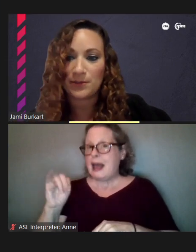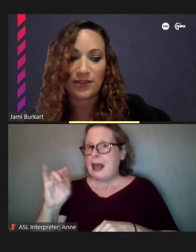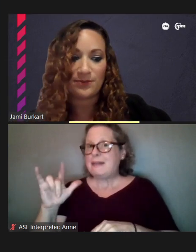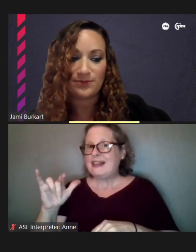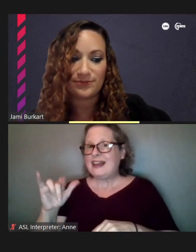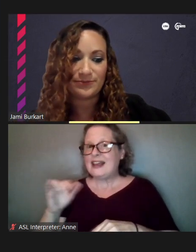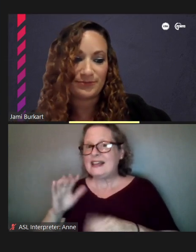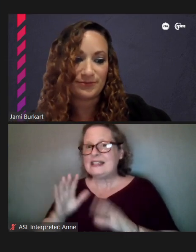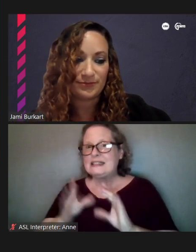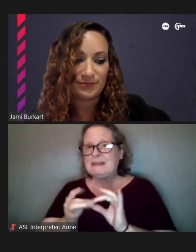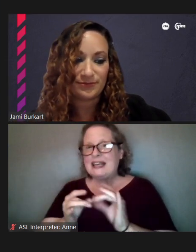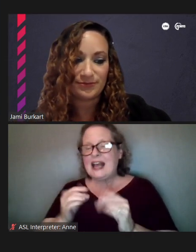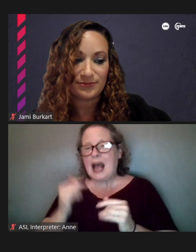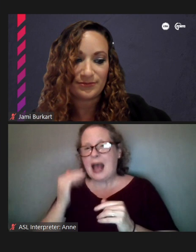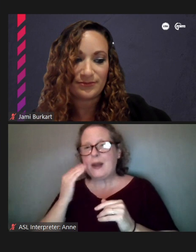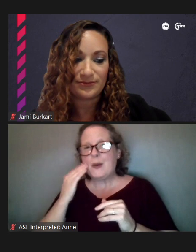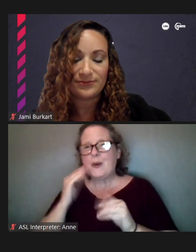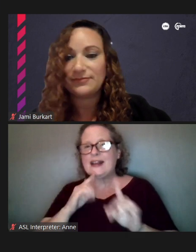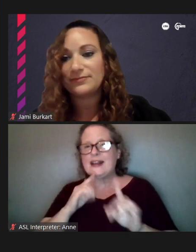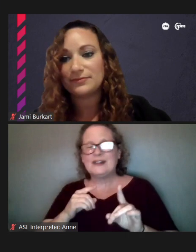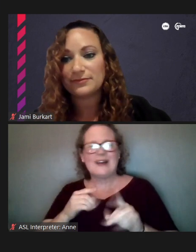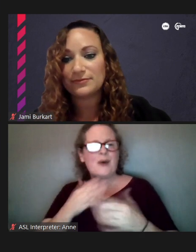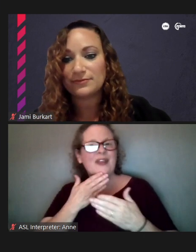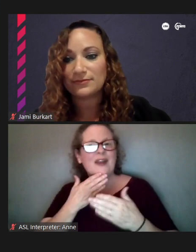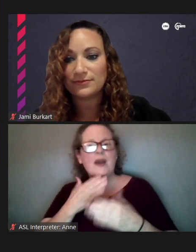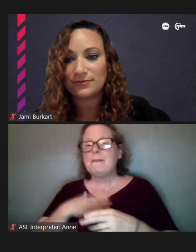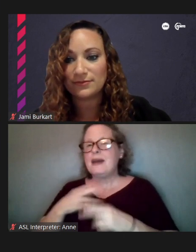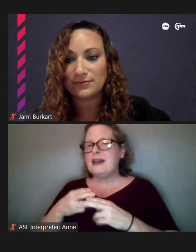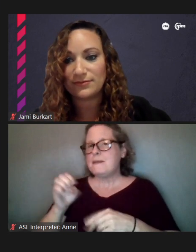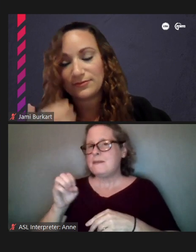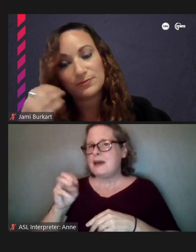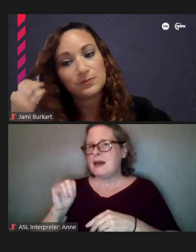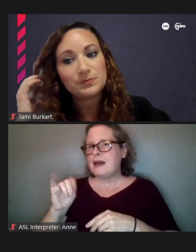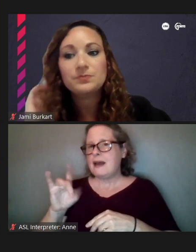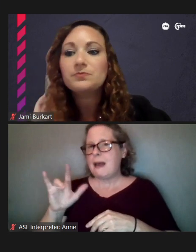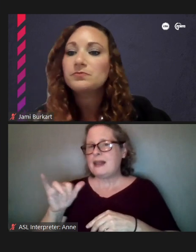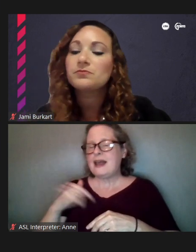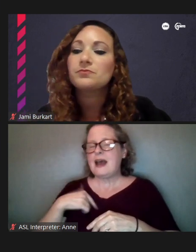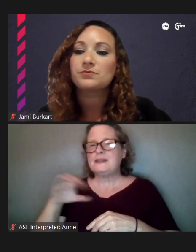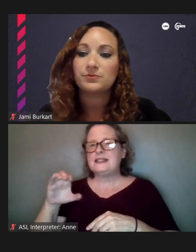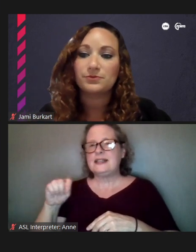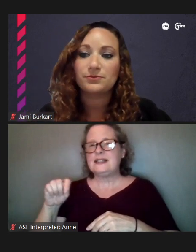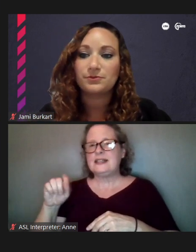you, Emily. Yep. My name is Emily, by the way. I'm the CTA's Project -- construction Project